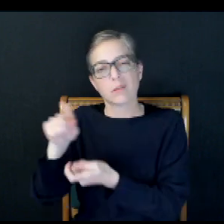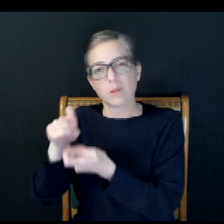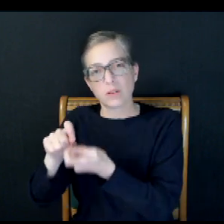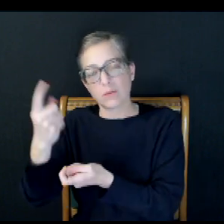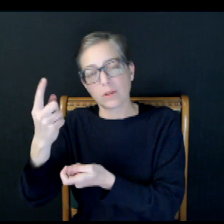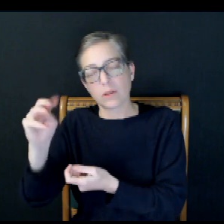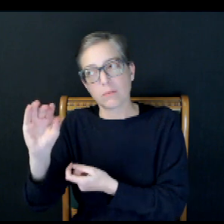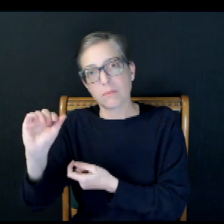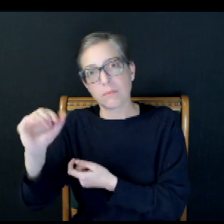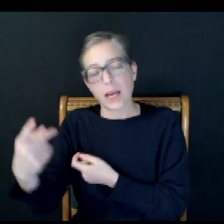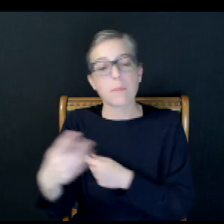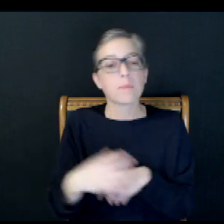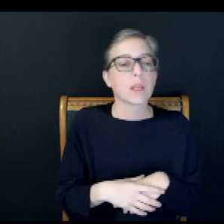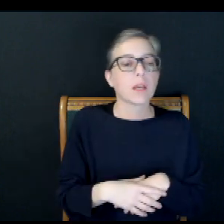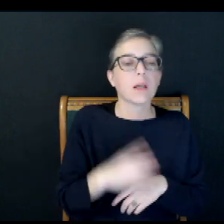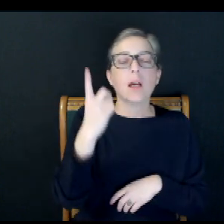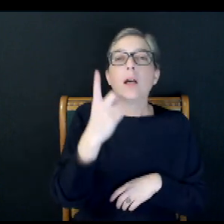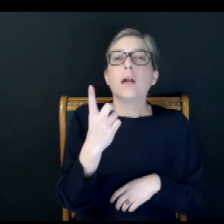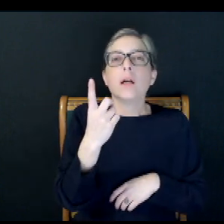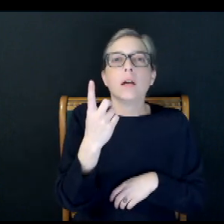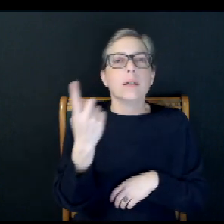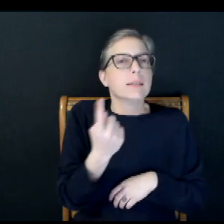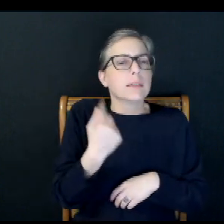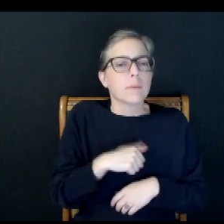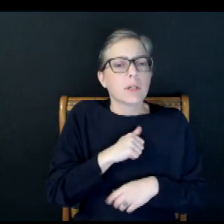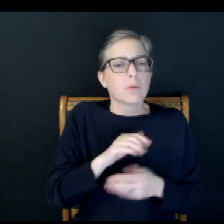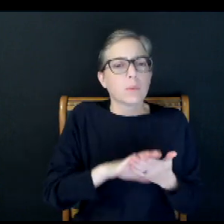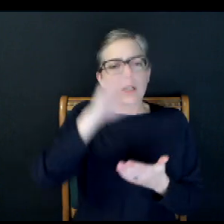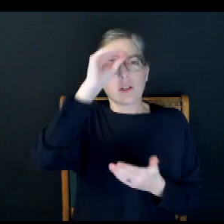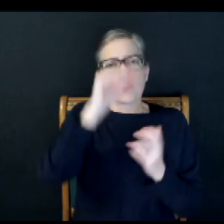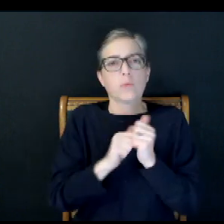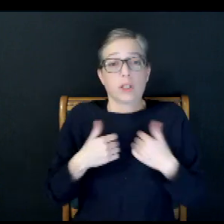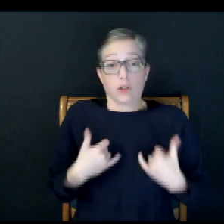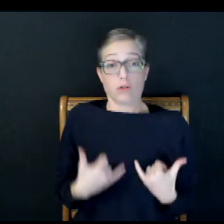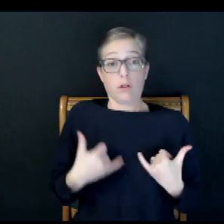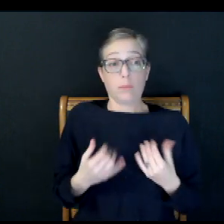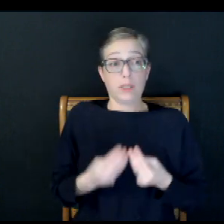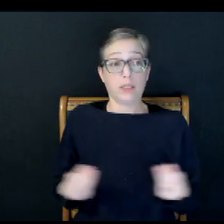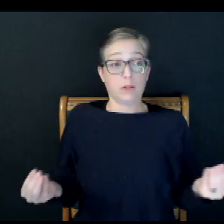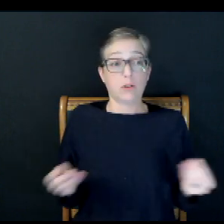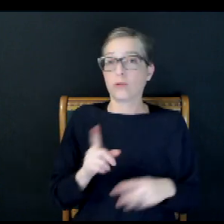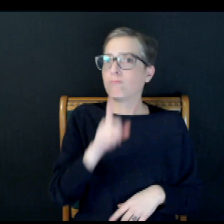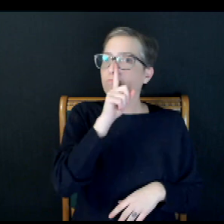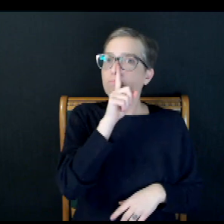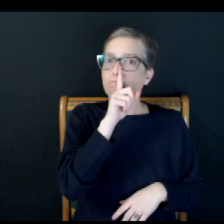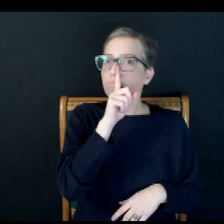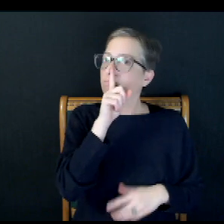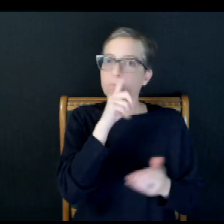we learned is that in our current materials, we don't really talk about the financial piece,